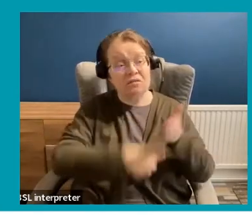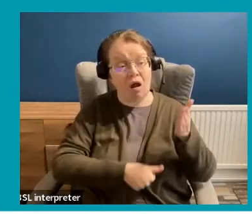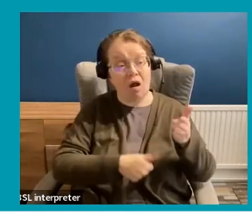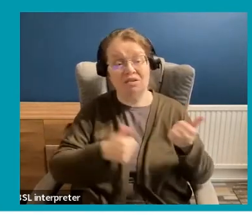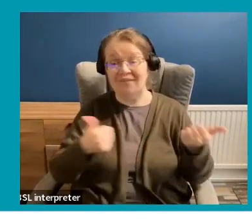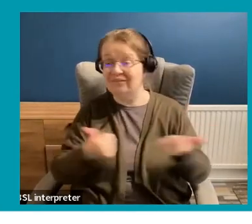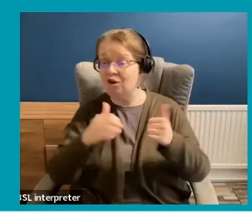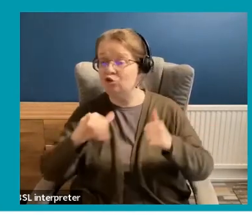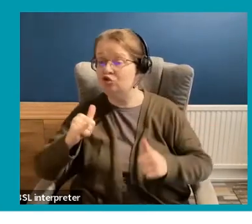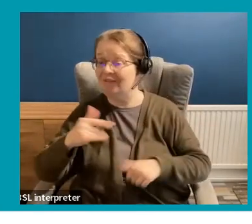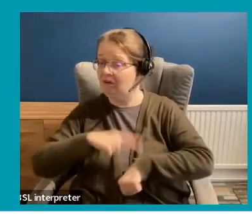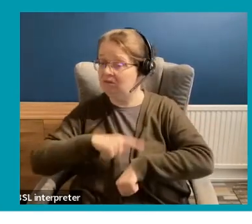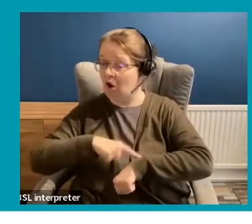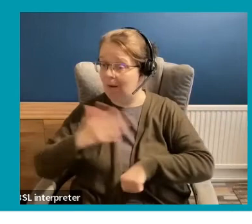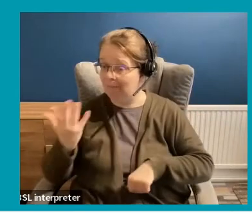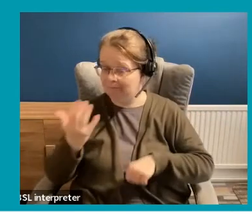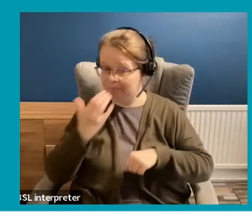Instead of everyone having to travel during rush hour.